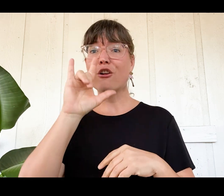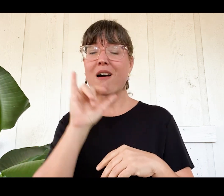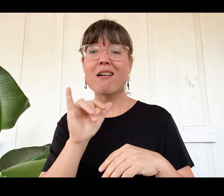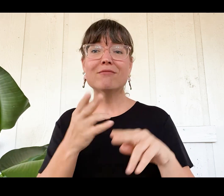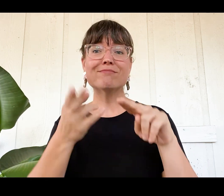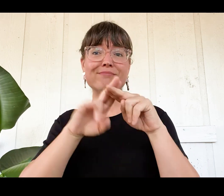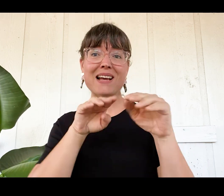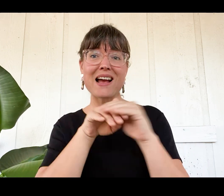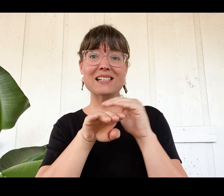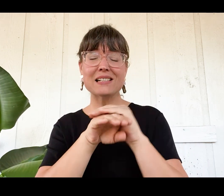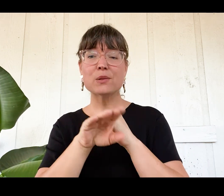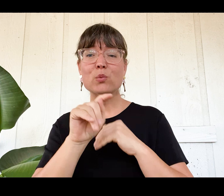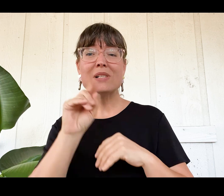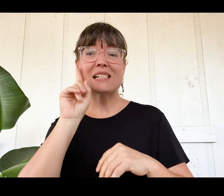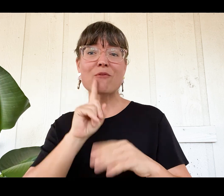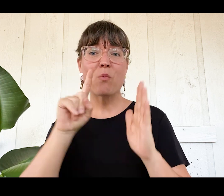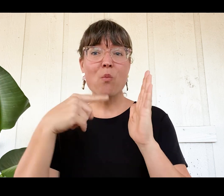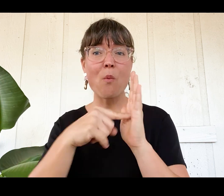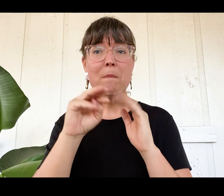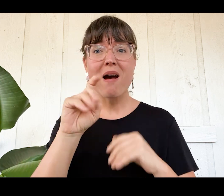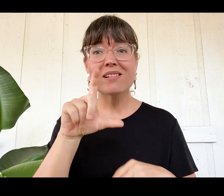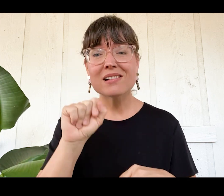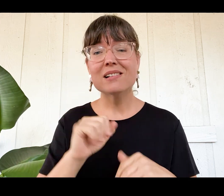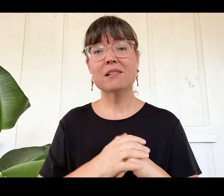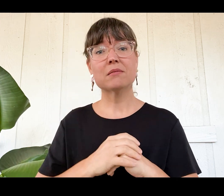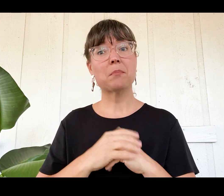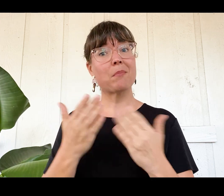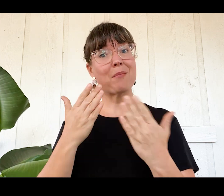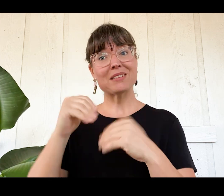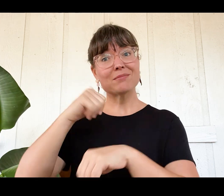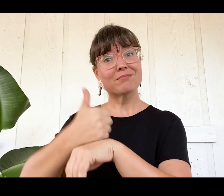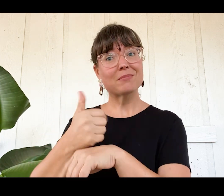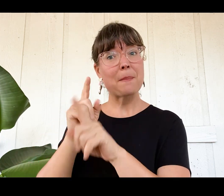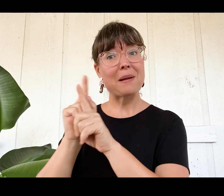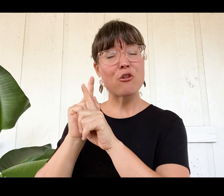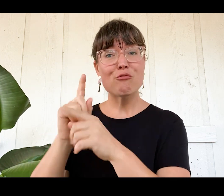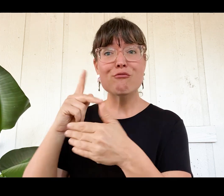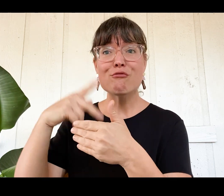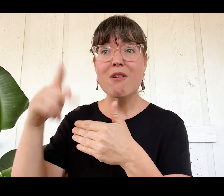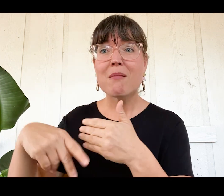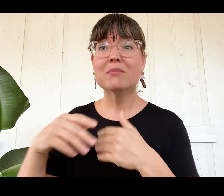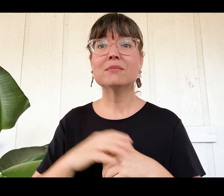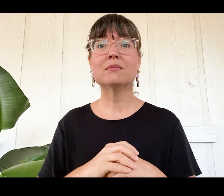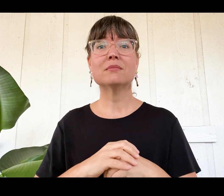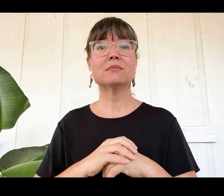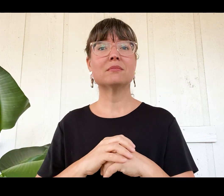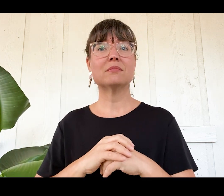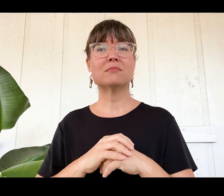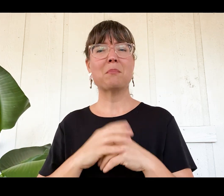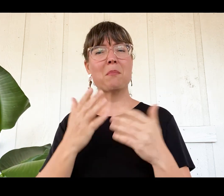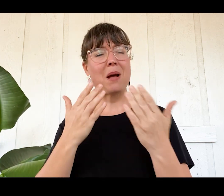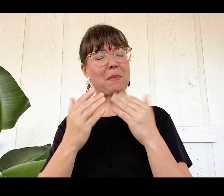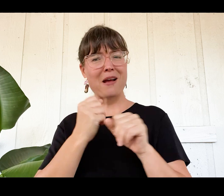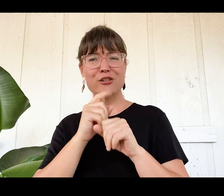Maybe that means an increase in access to deaf role models or establishing mentoring programs.